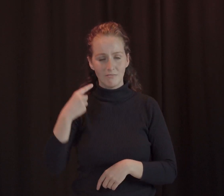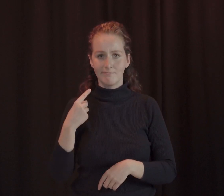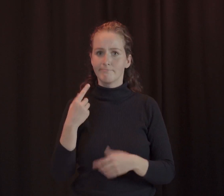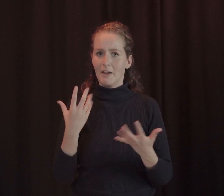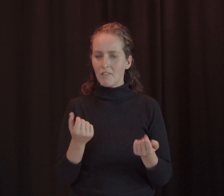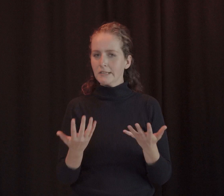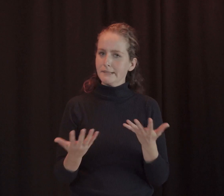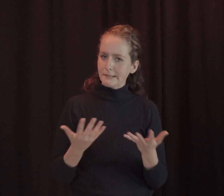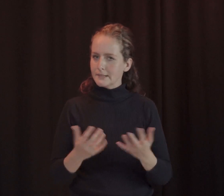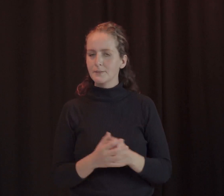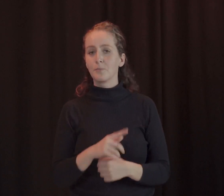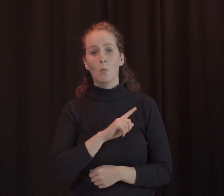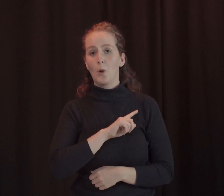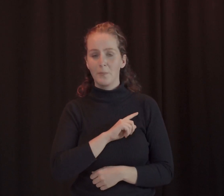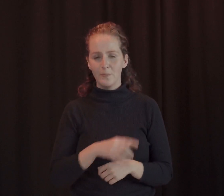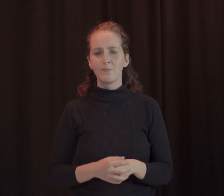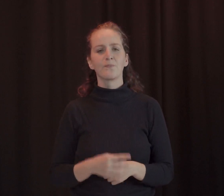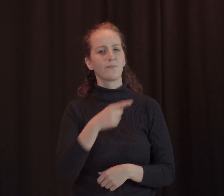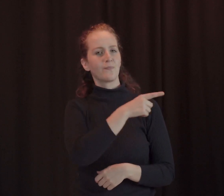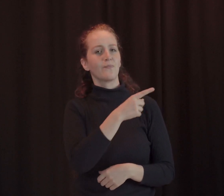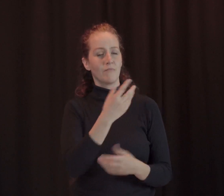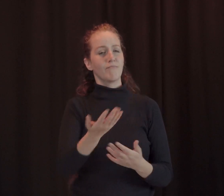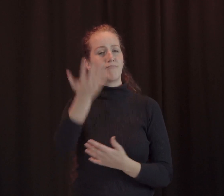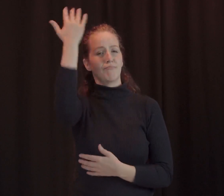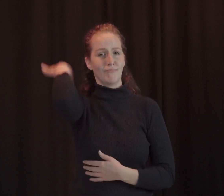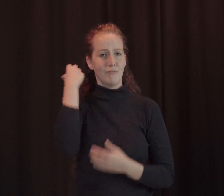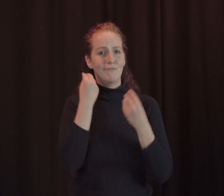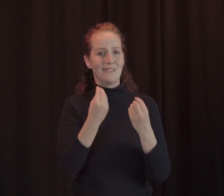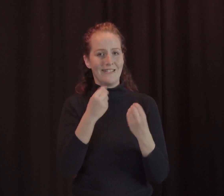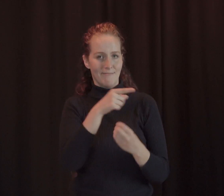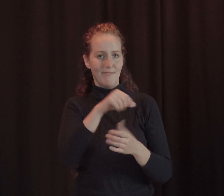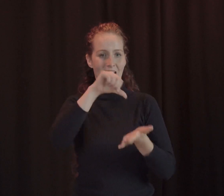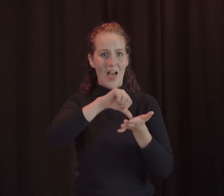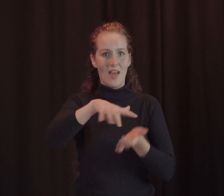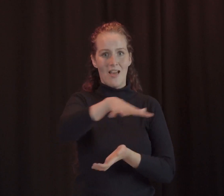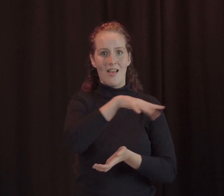or worse, were seized and brought to London. Back then, Greece and Athens were